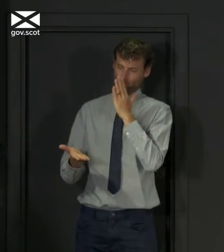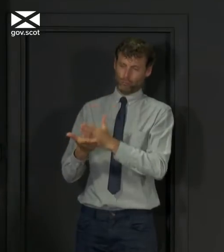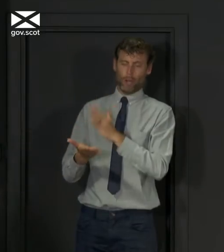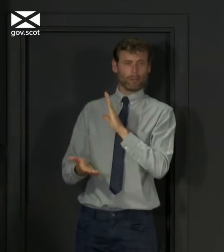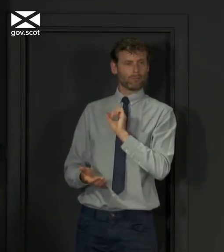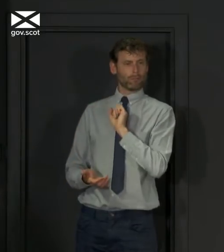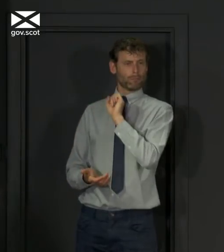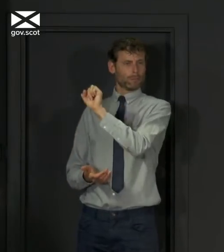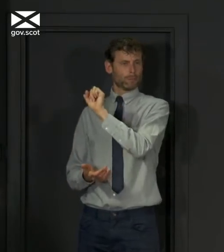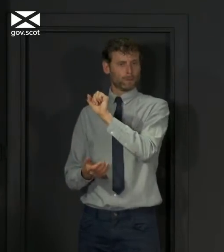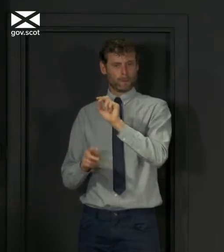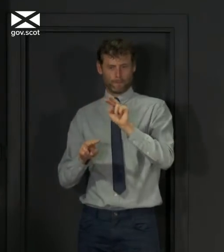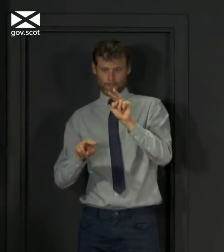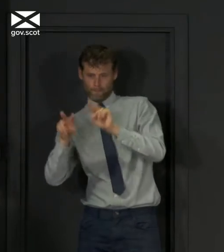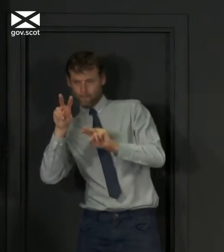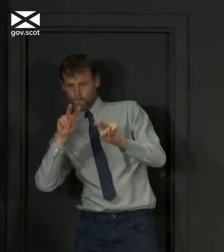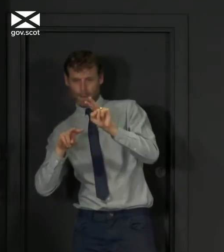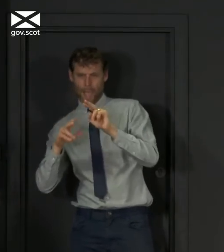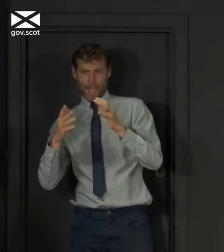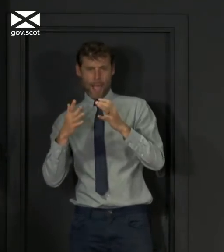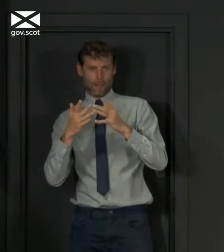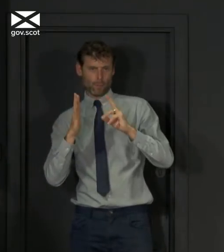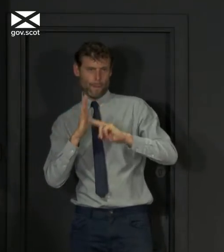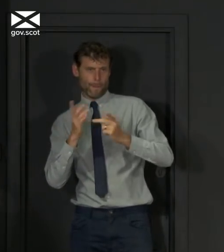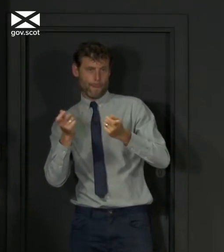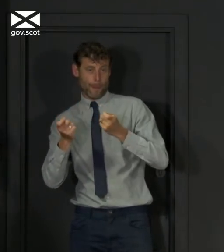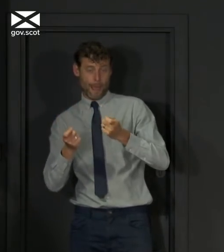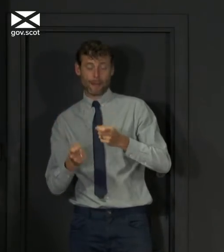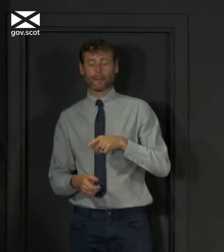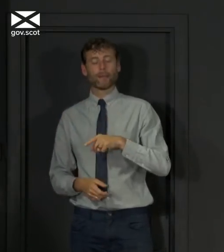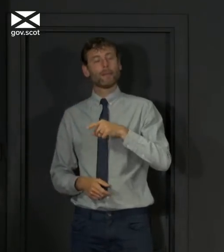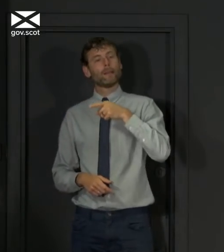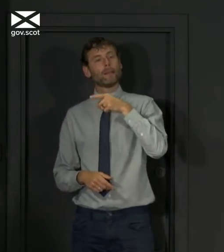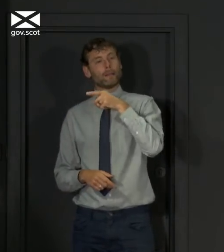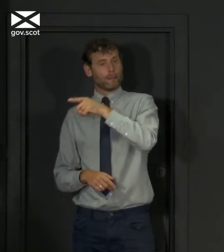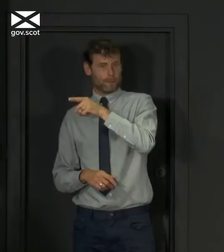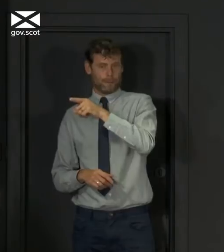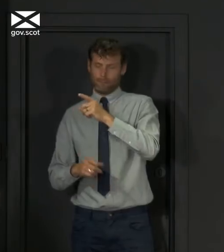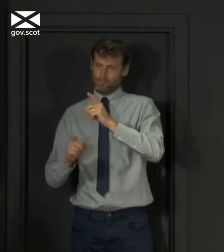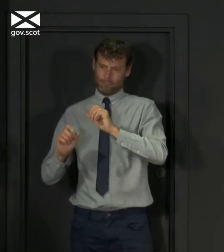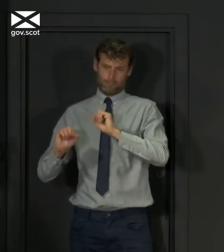of the Chief Constable, and of course operationally the Chief Constable is his own master in making